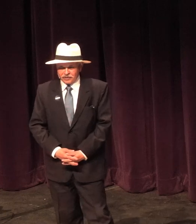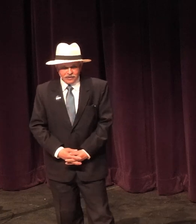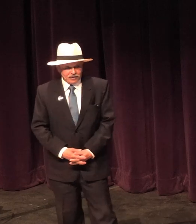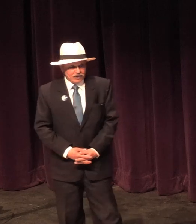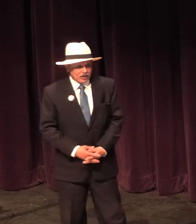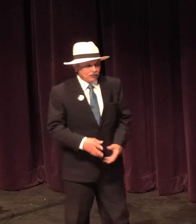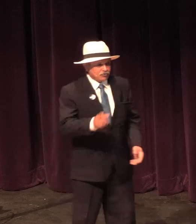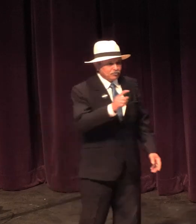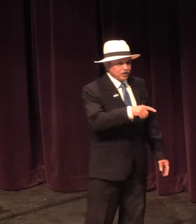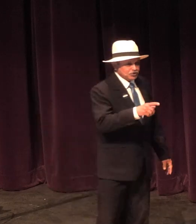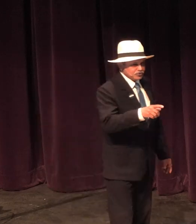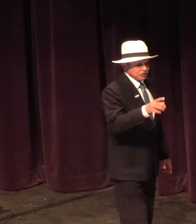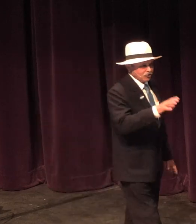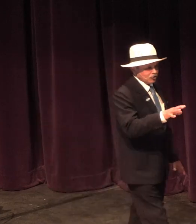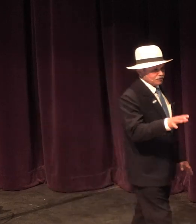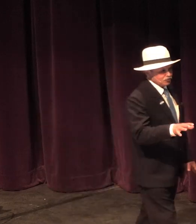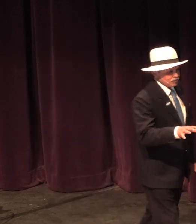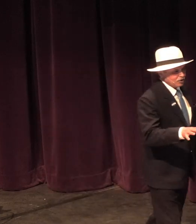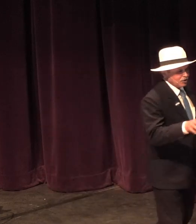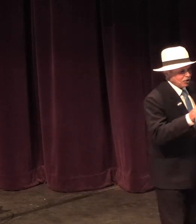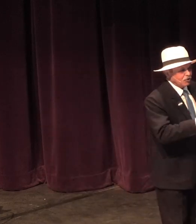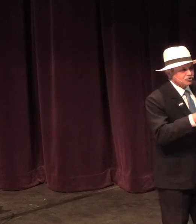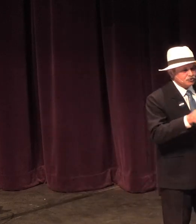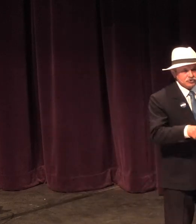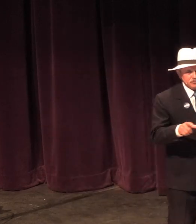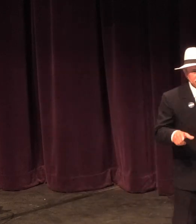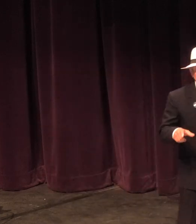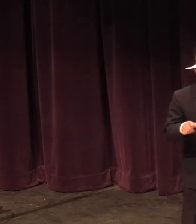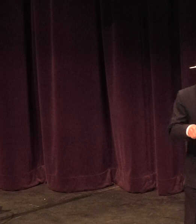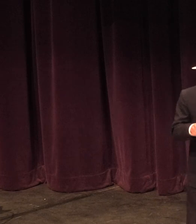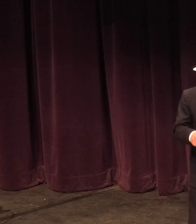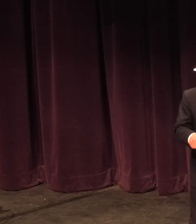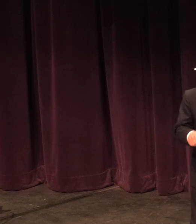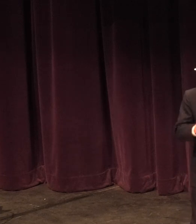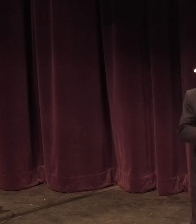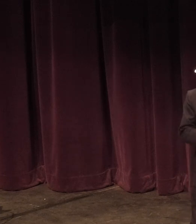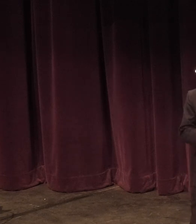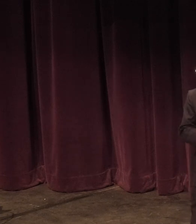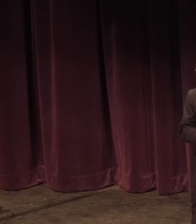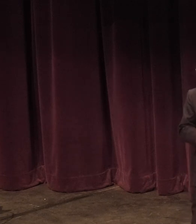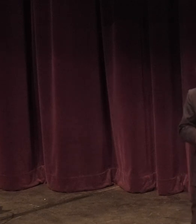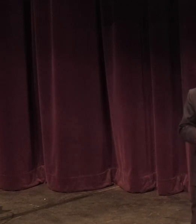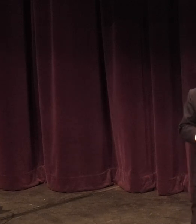done over the last 60, 70 years so we stand on the legacy of those people who have contributed to SBCC and I want to remind you that all of you also